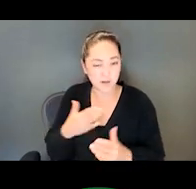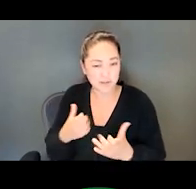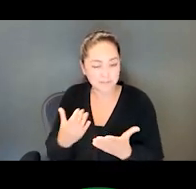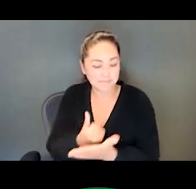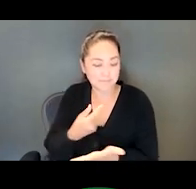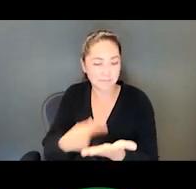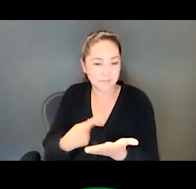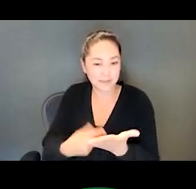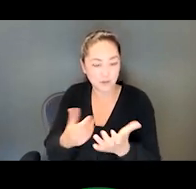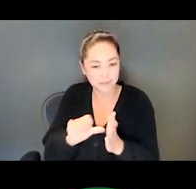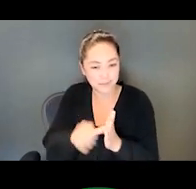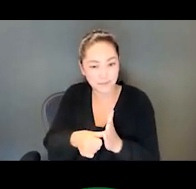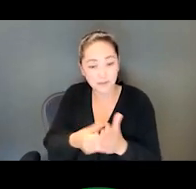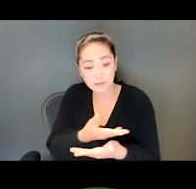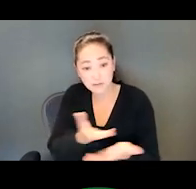regarding environmental concerns and parks.